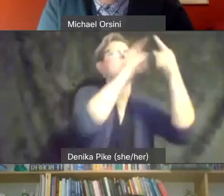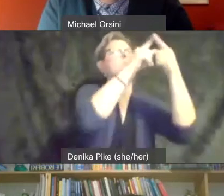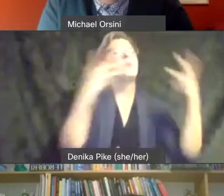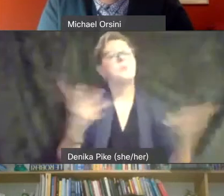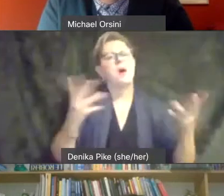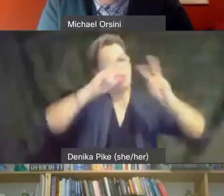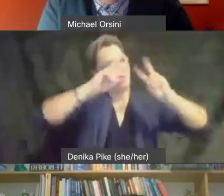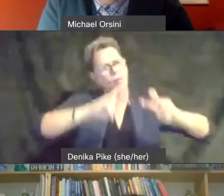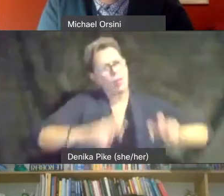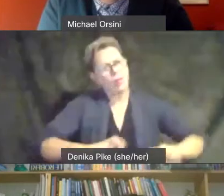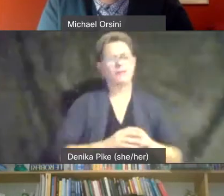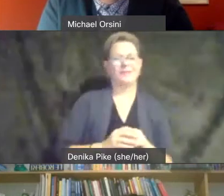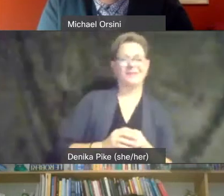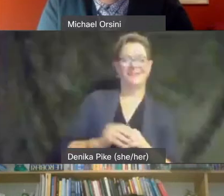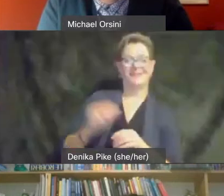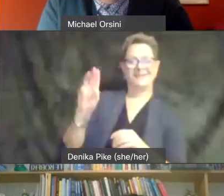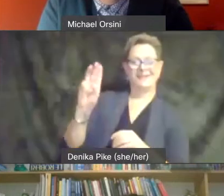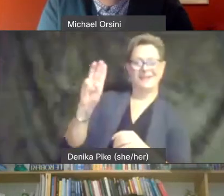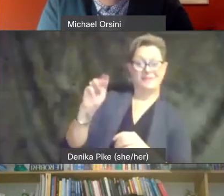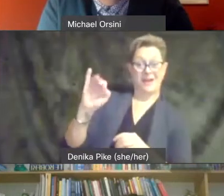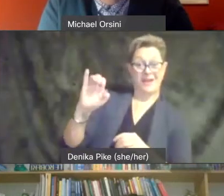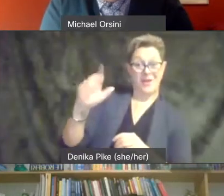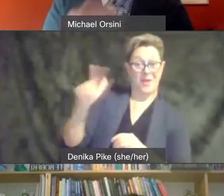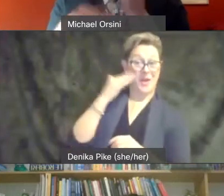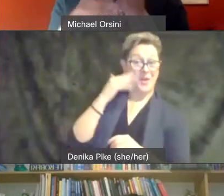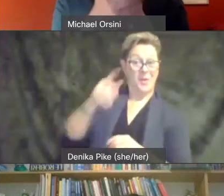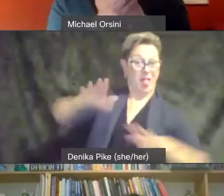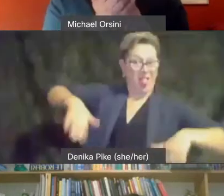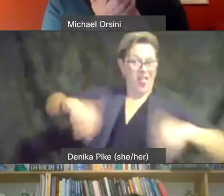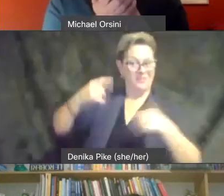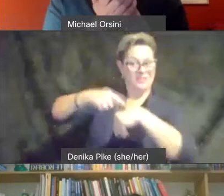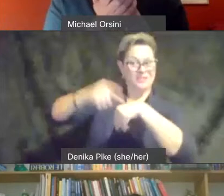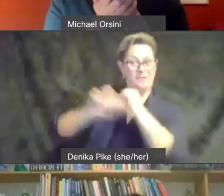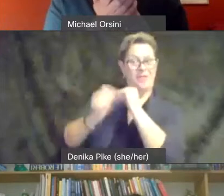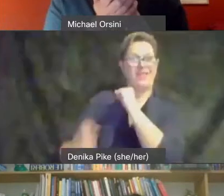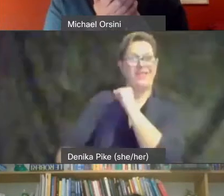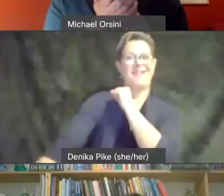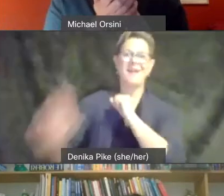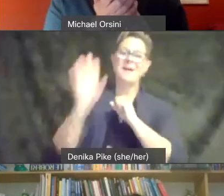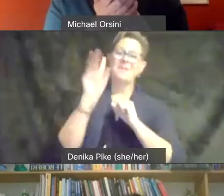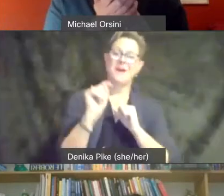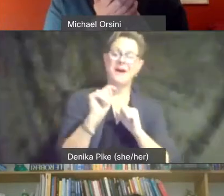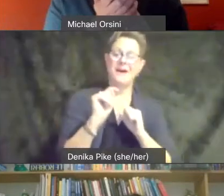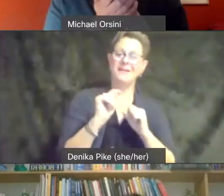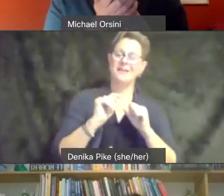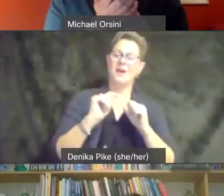probably just did not have enough time to get to all of these because it's so complicated, but, you know, there's the, the immediate, obvious ones, but then there's all these other.